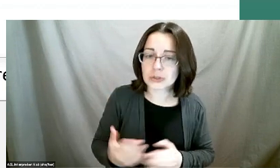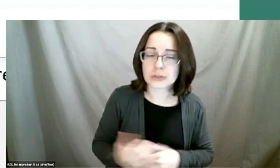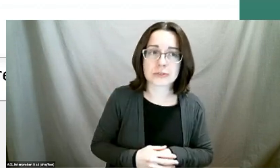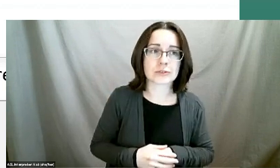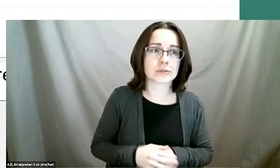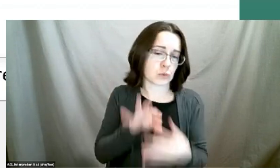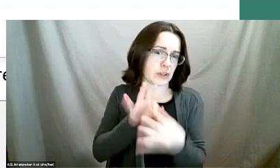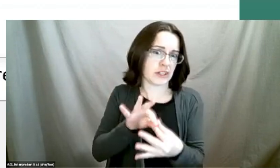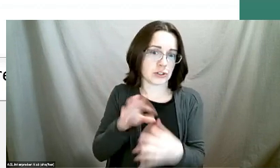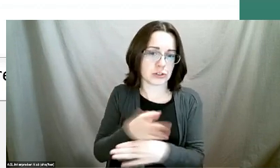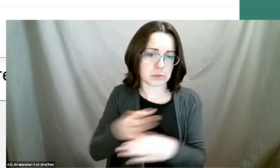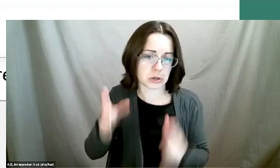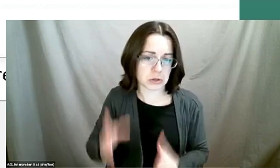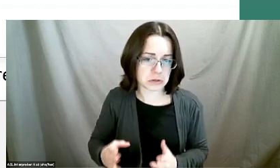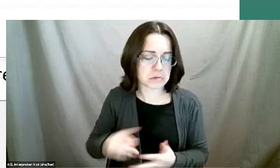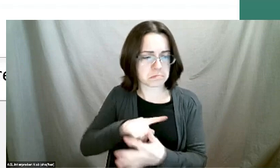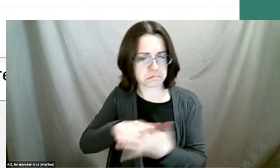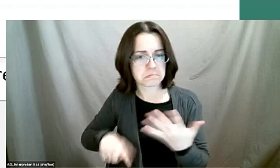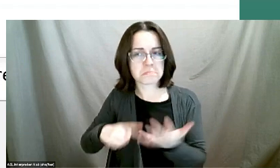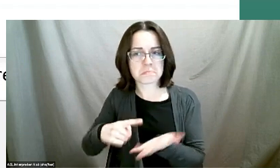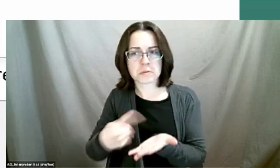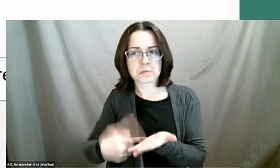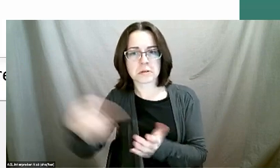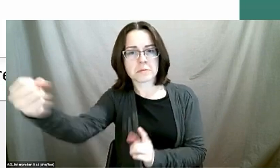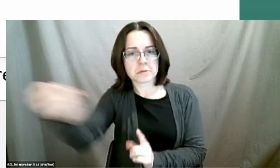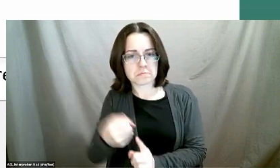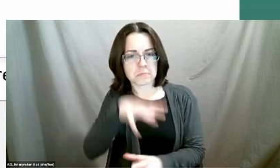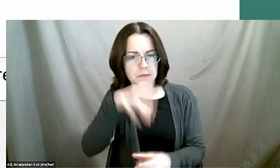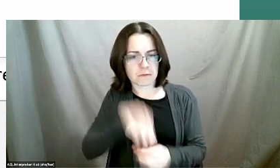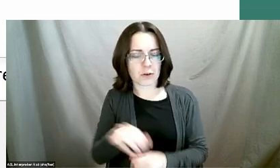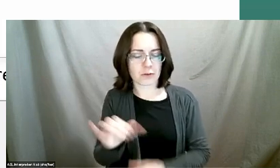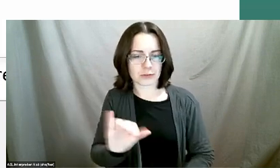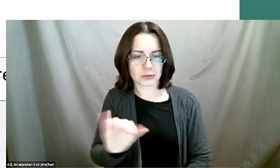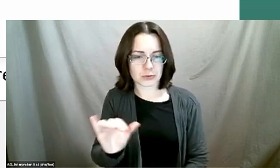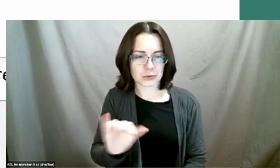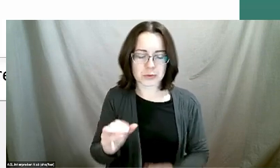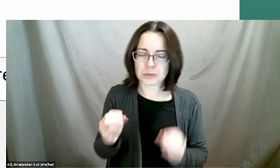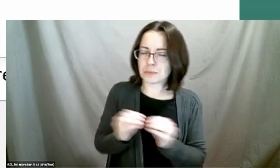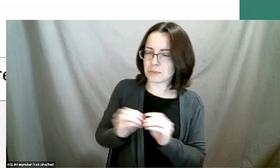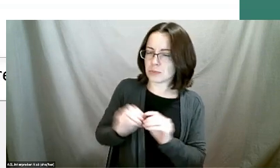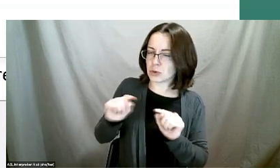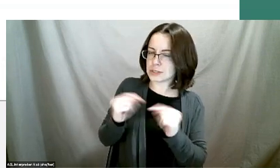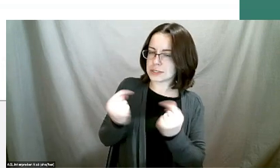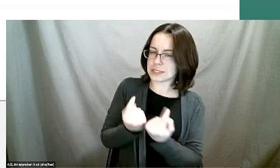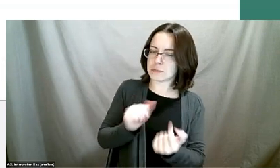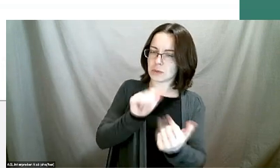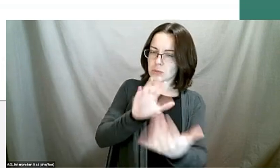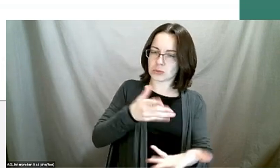So it's a much more team-oriented approach. Next slide, please.